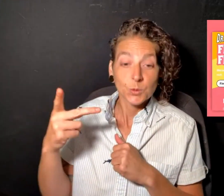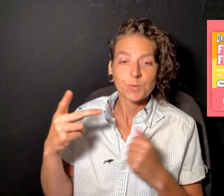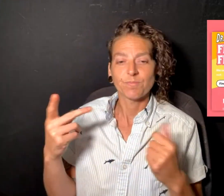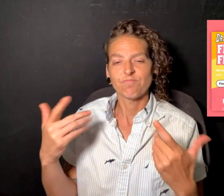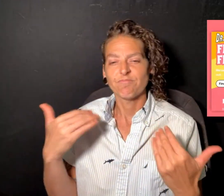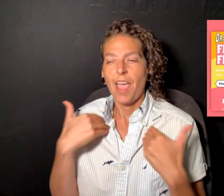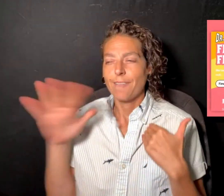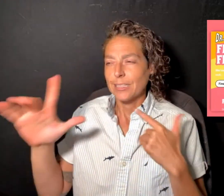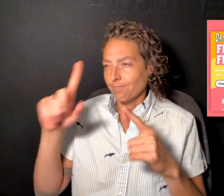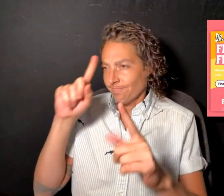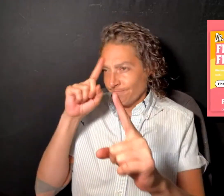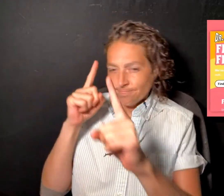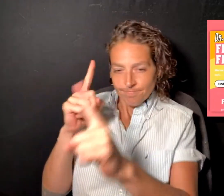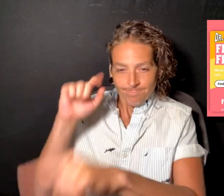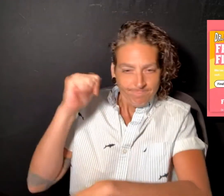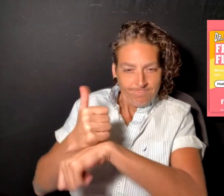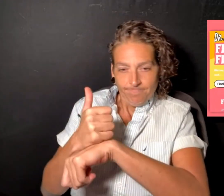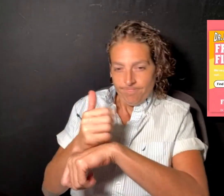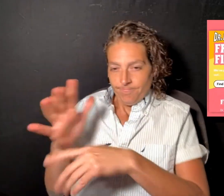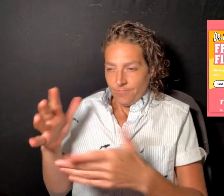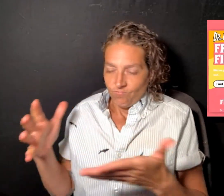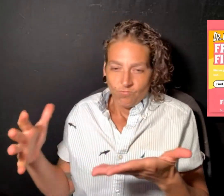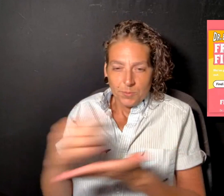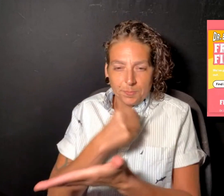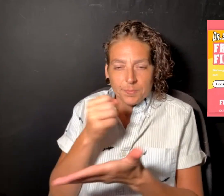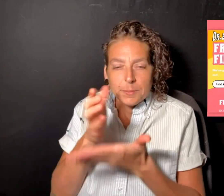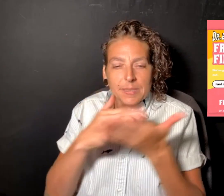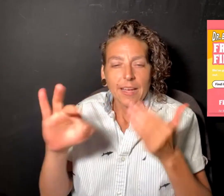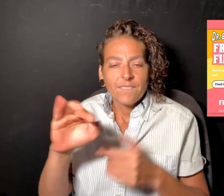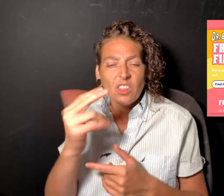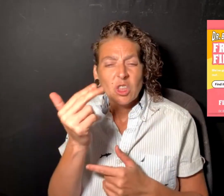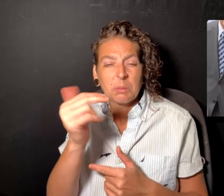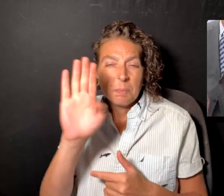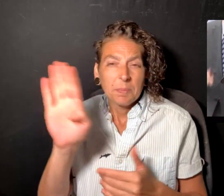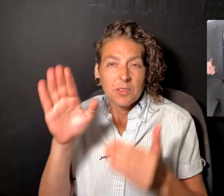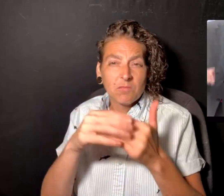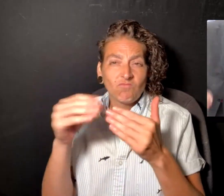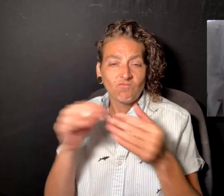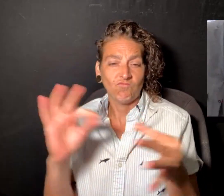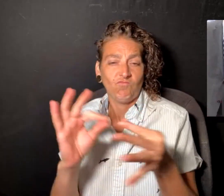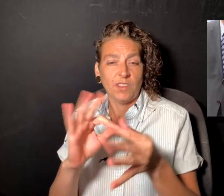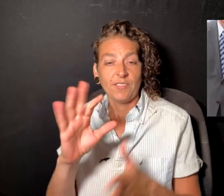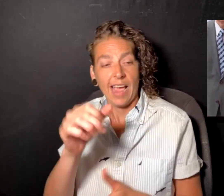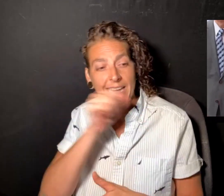Snoop has his sight set on grabbing a piece of the $13 billion ice cream business in the us.